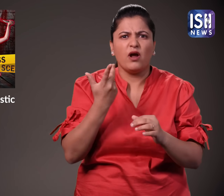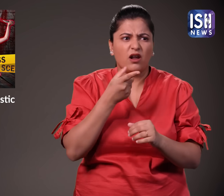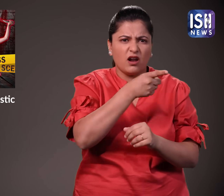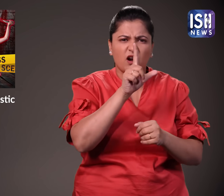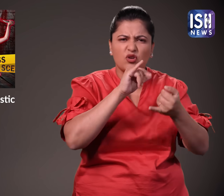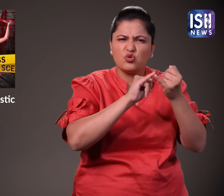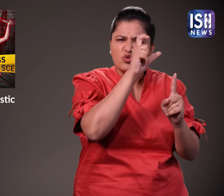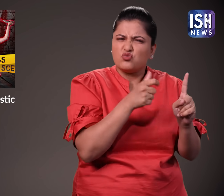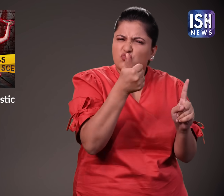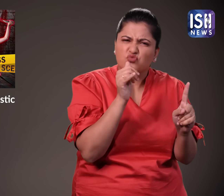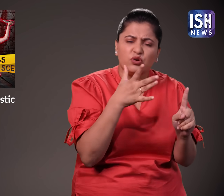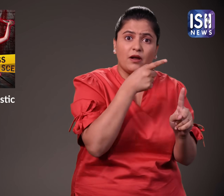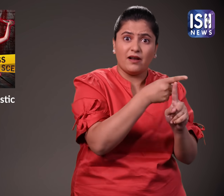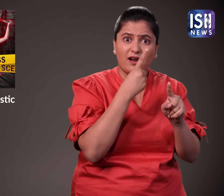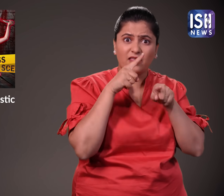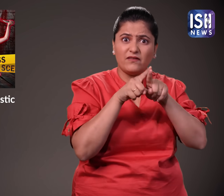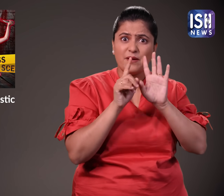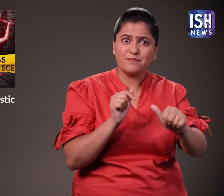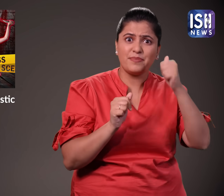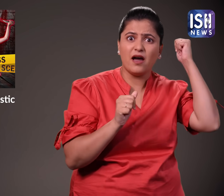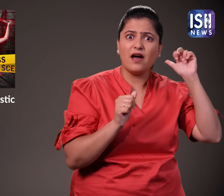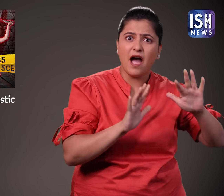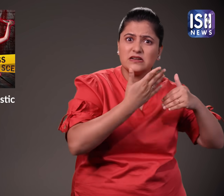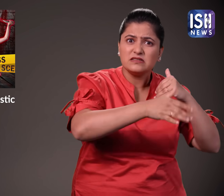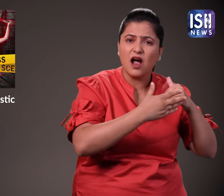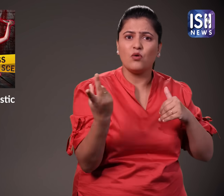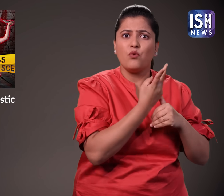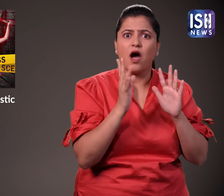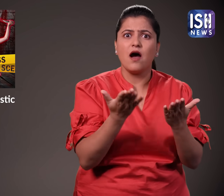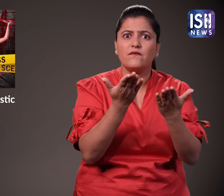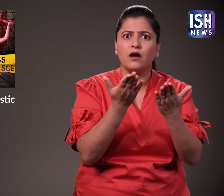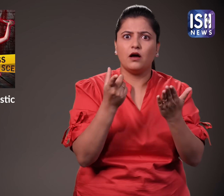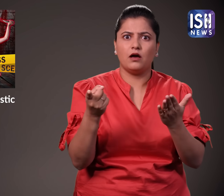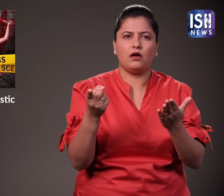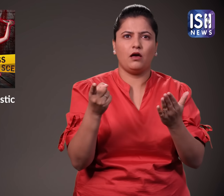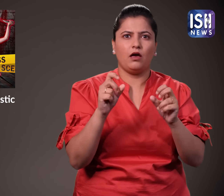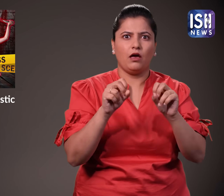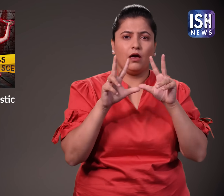They claimed that Loknath was not a good man and had an affair. Yashaswini was shocked.